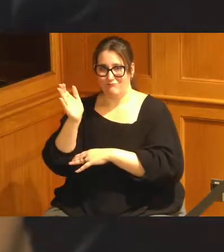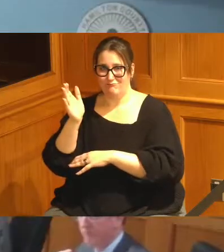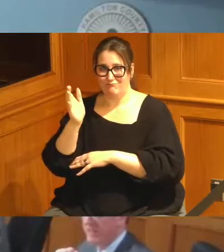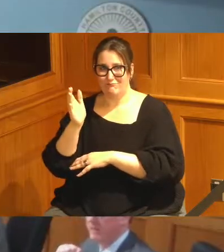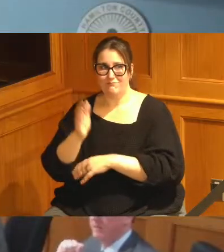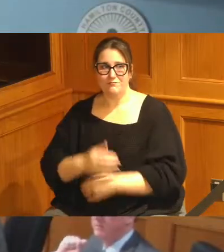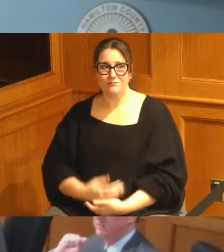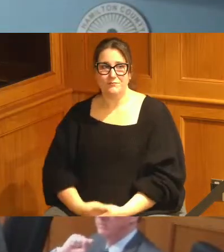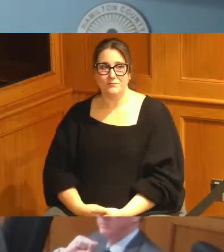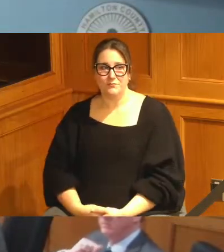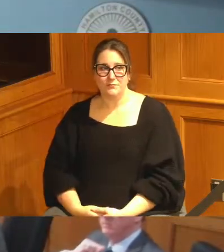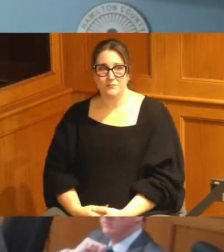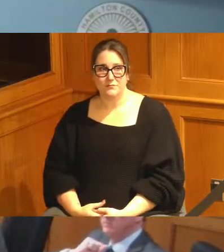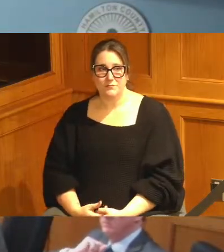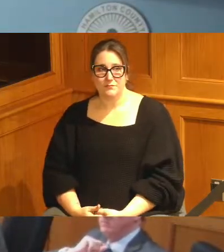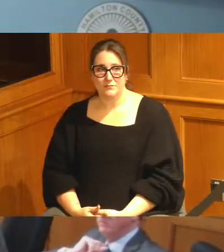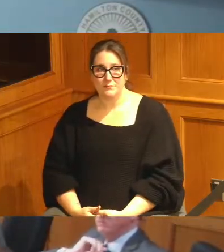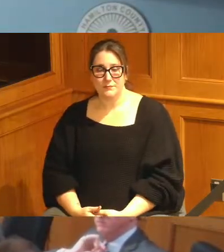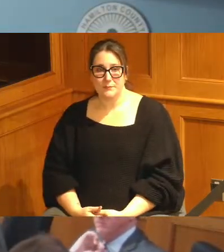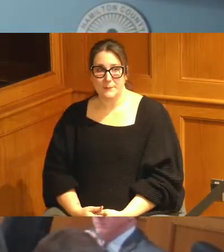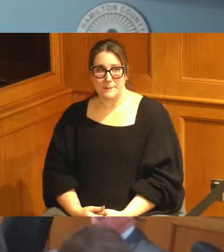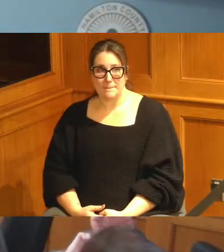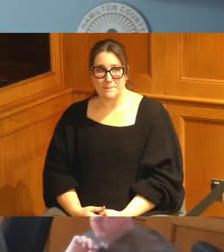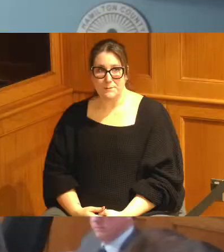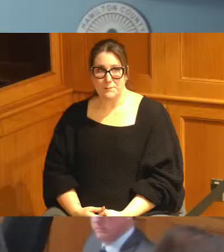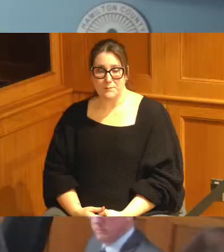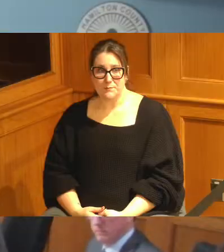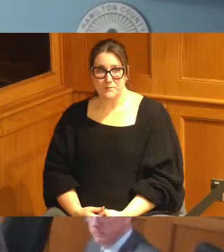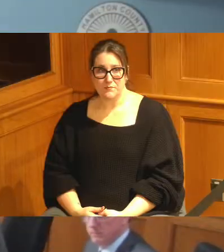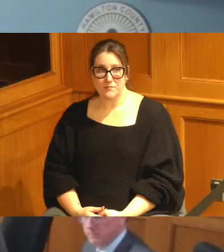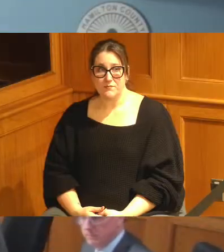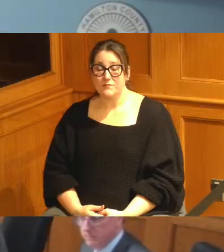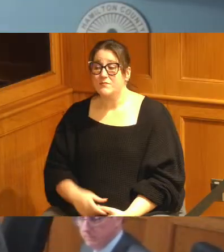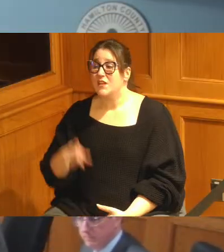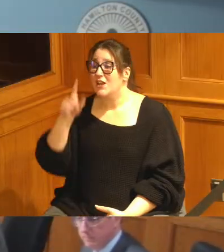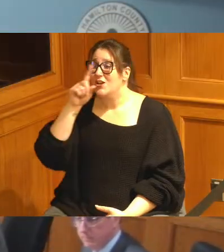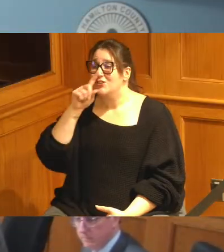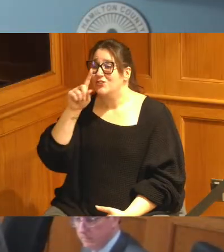the screen here very shortly. I'm going to ask everyone to please keep it down as the